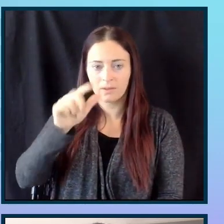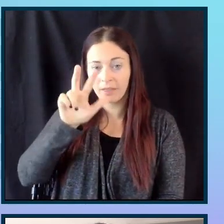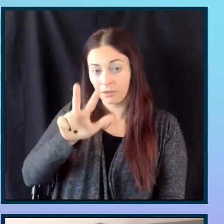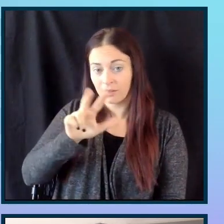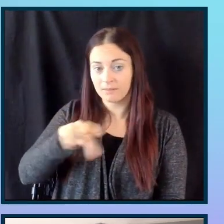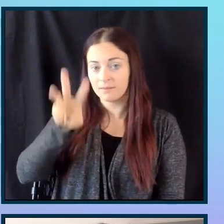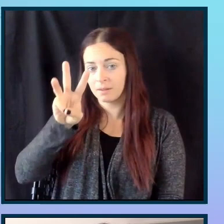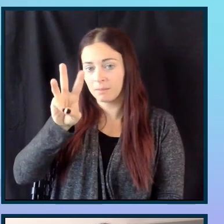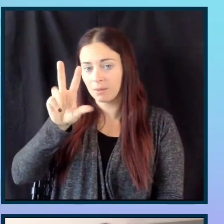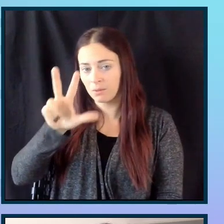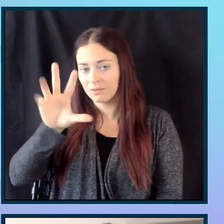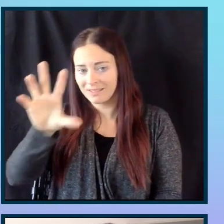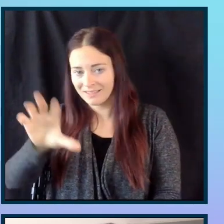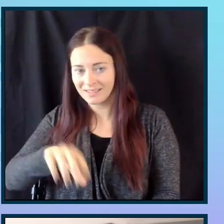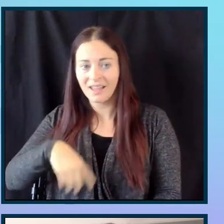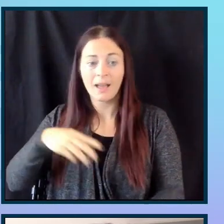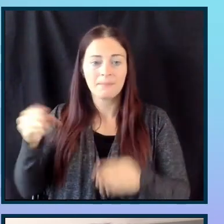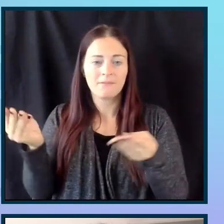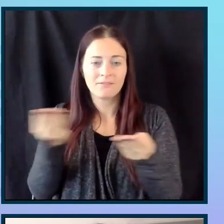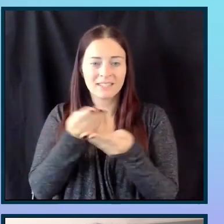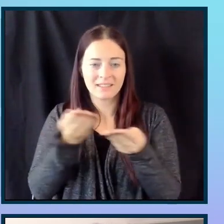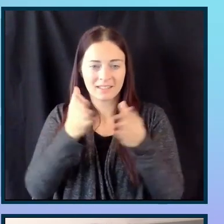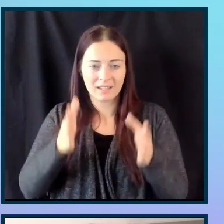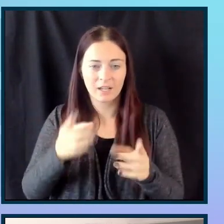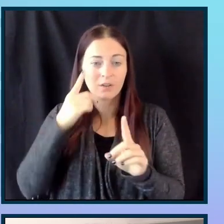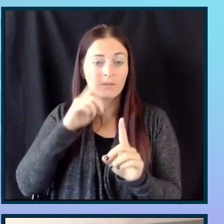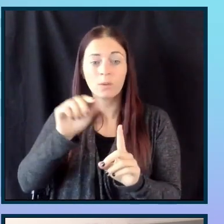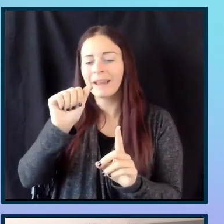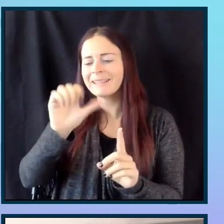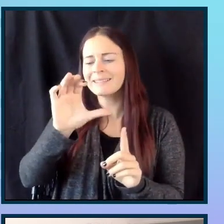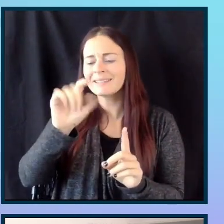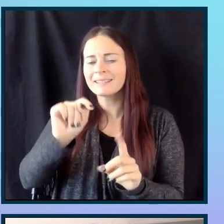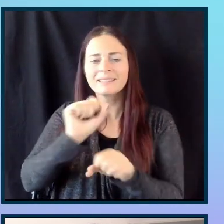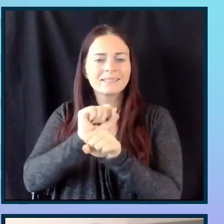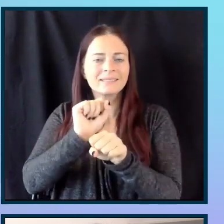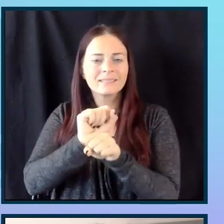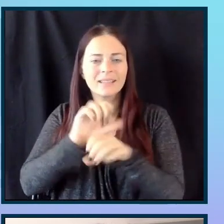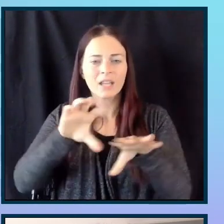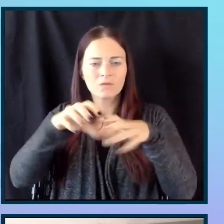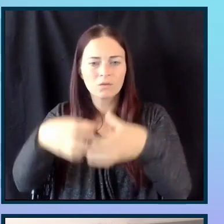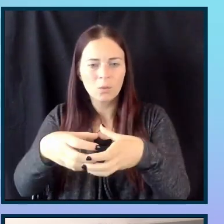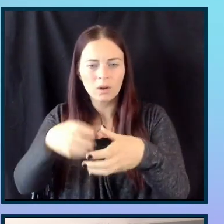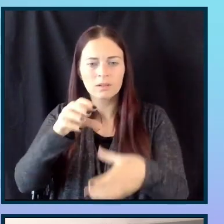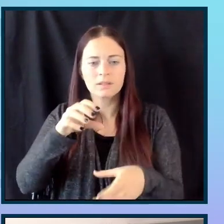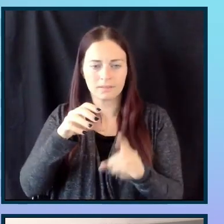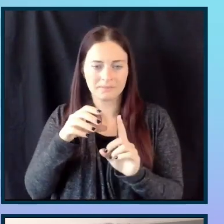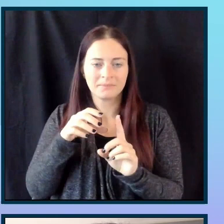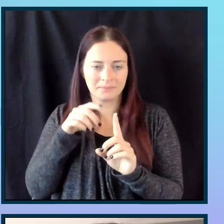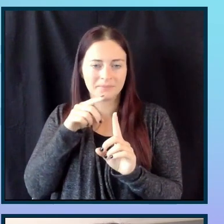And I'm the facilitator of the ACT Task Force, the Accessibility Confirming and Testing Task Force.